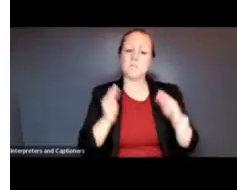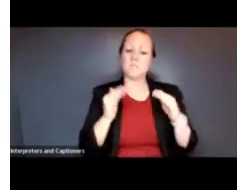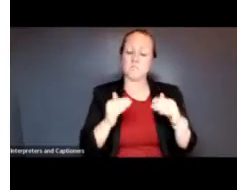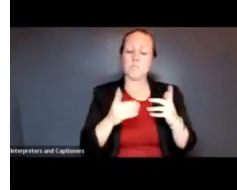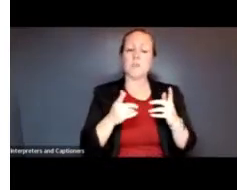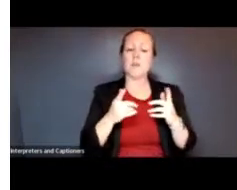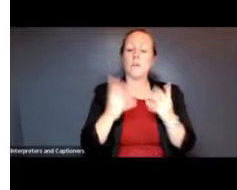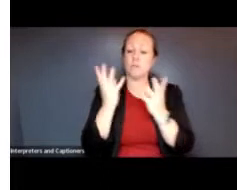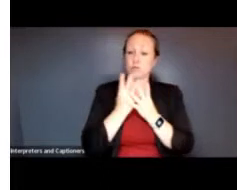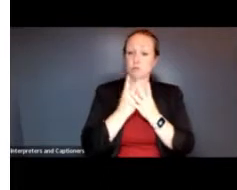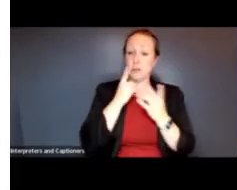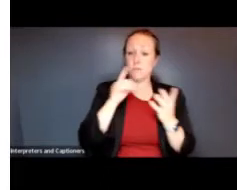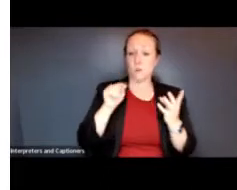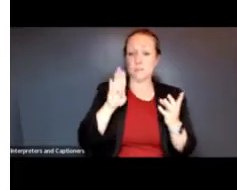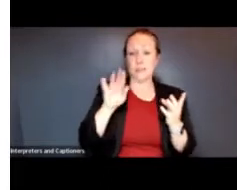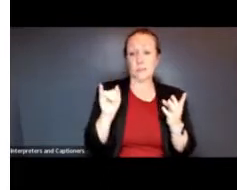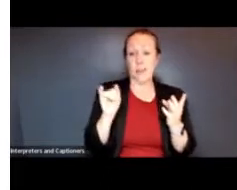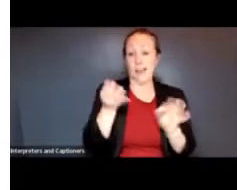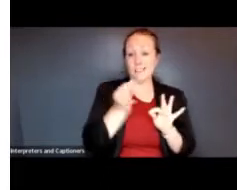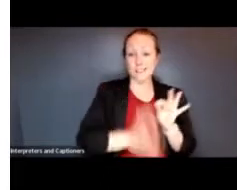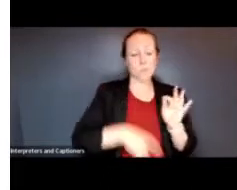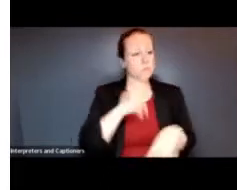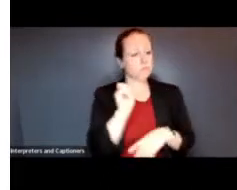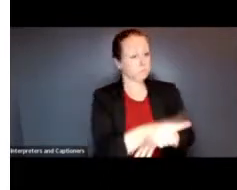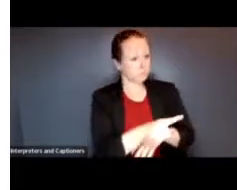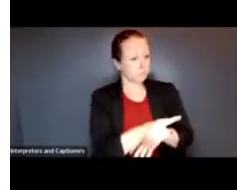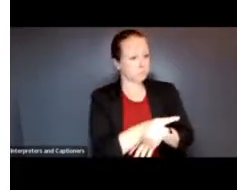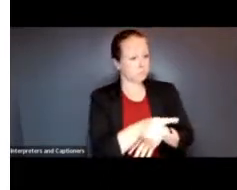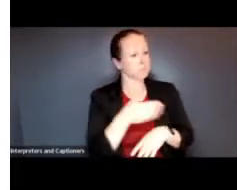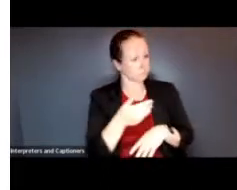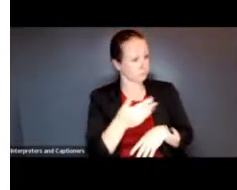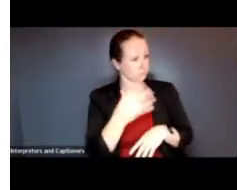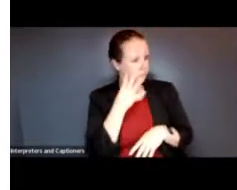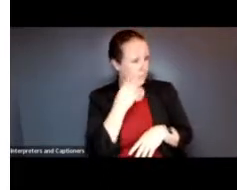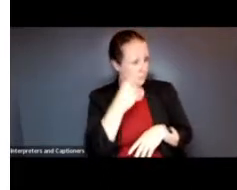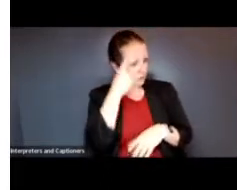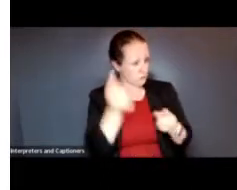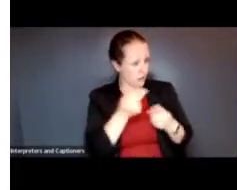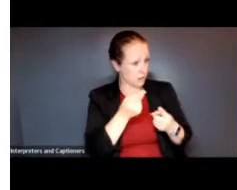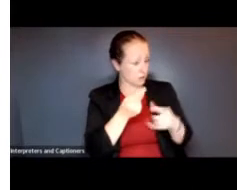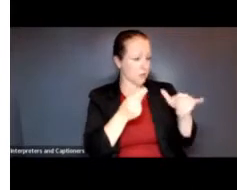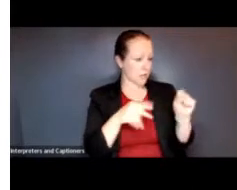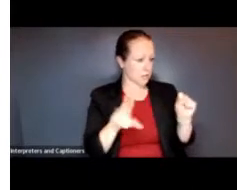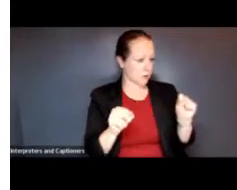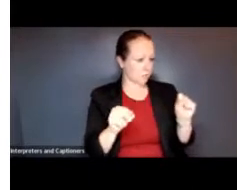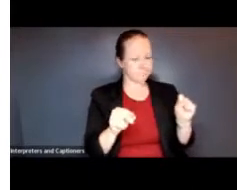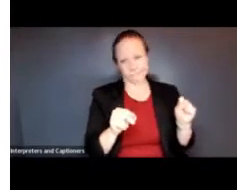for TBI is not as simple as just asking somebody, if they've ever had a brain injury. You would never do a diagnosis of